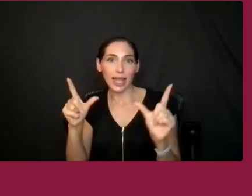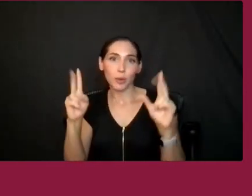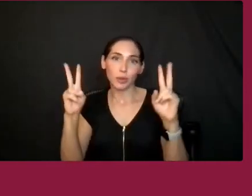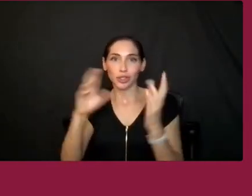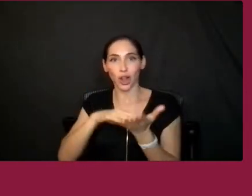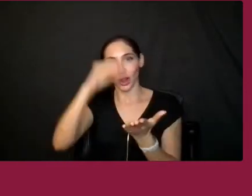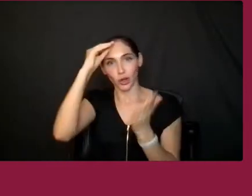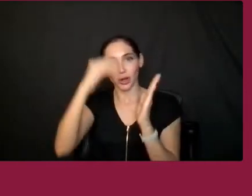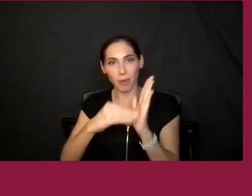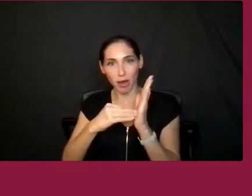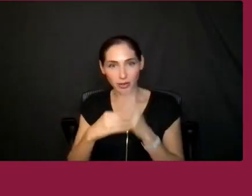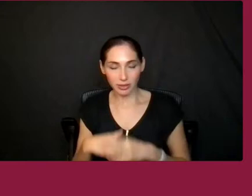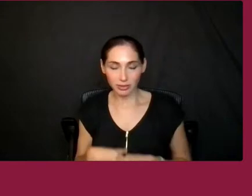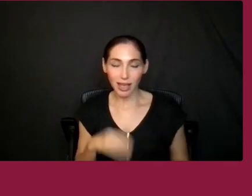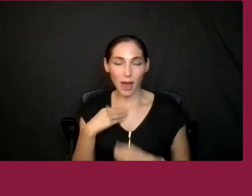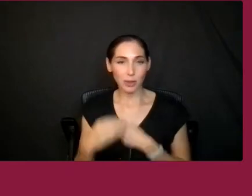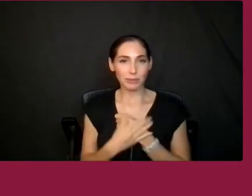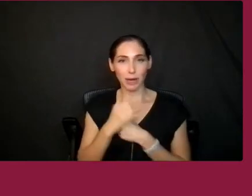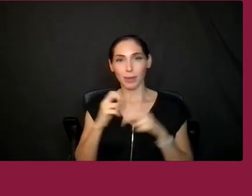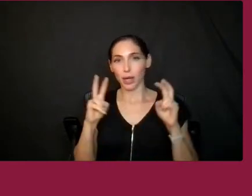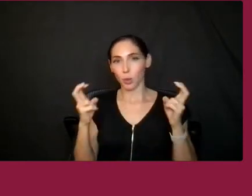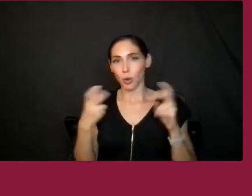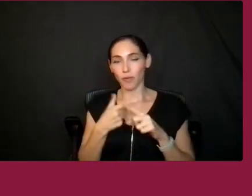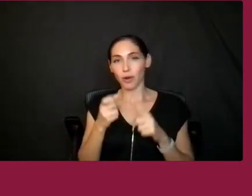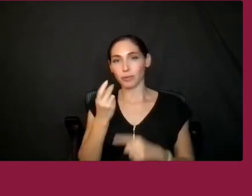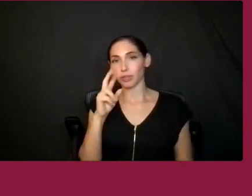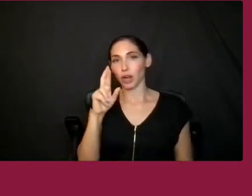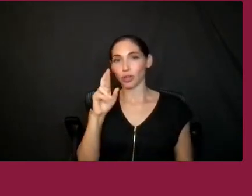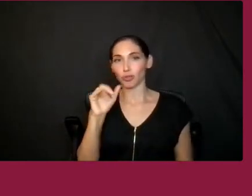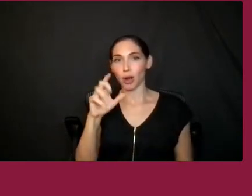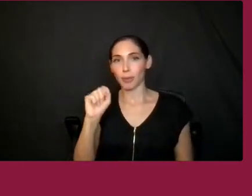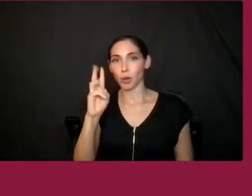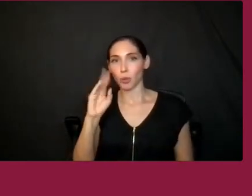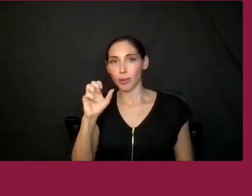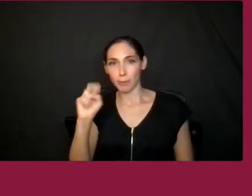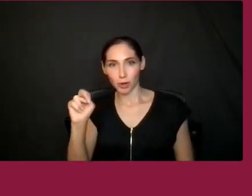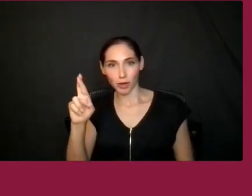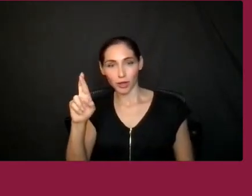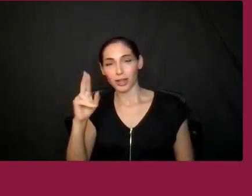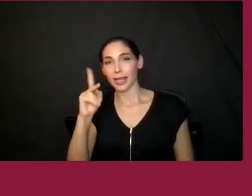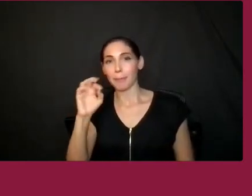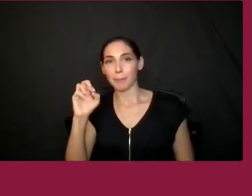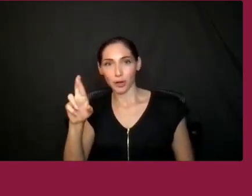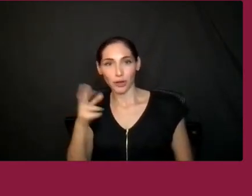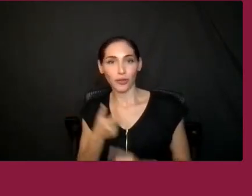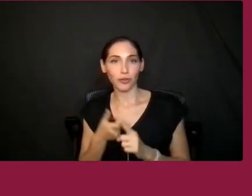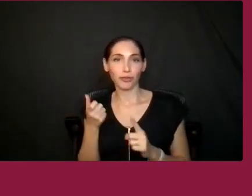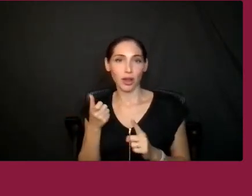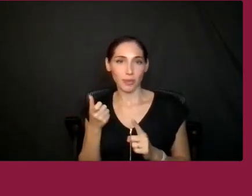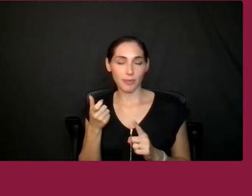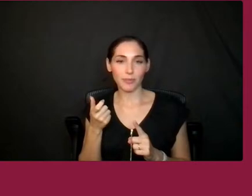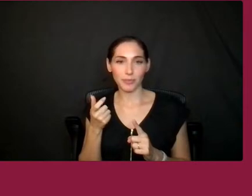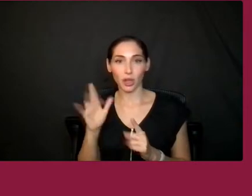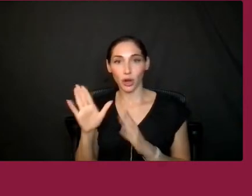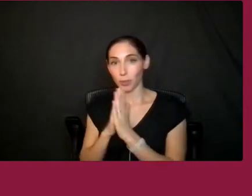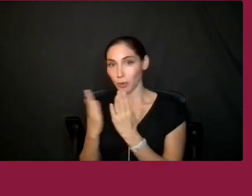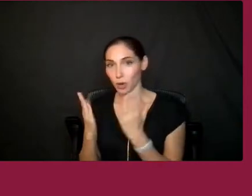Um, I was inspired by a quote by Dr. Robin Wilmer Kimmerer uh, from uh, from her book, Braiding Sweetgrass,